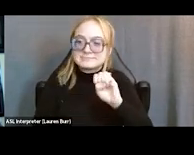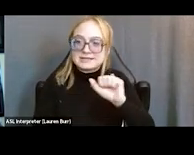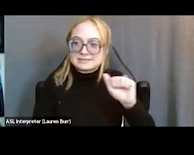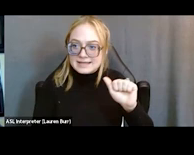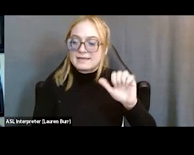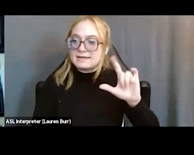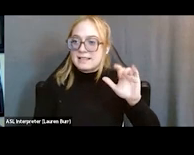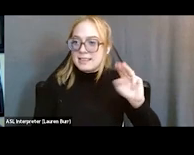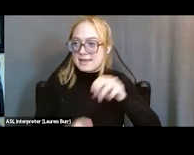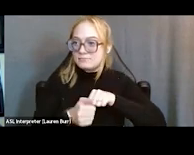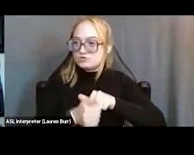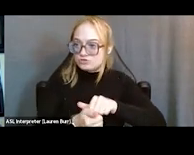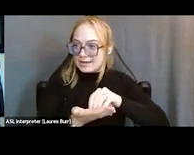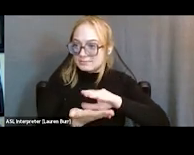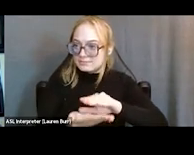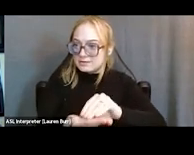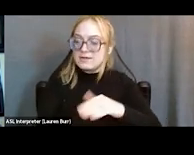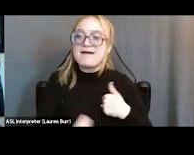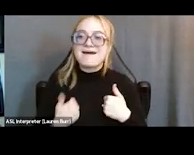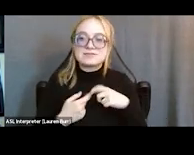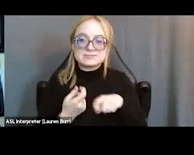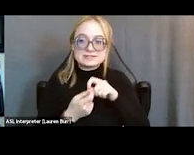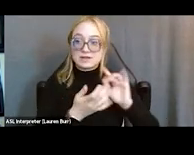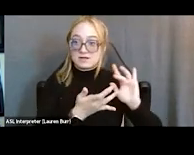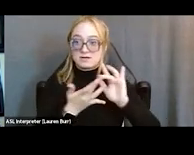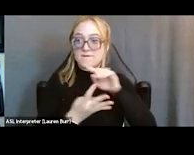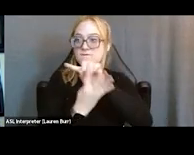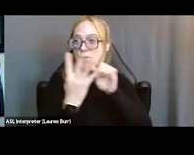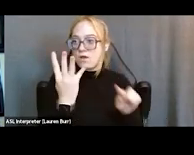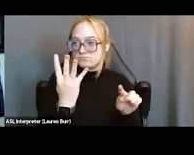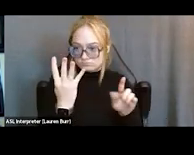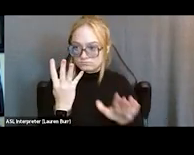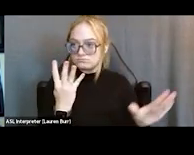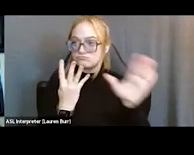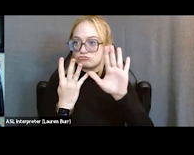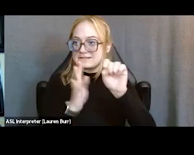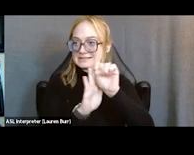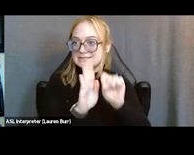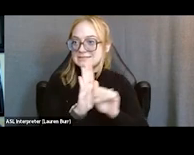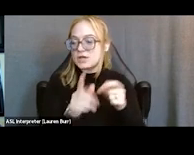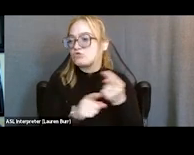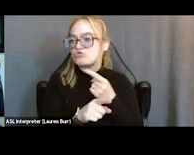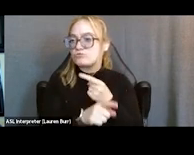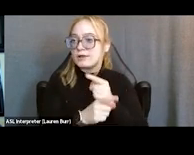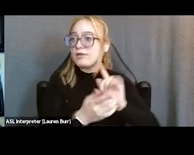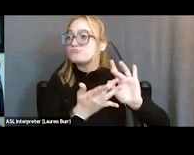We have specific contacts, four of them across the state, that are in regular communication with SOAR workers.